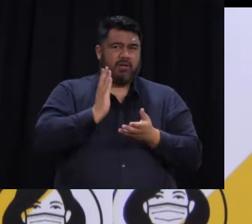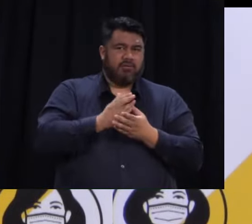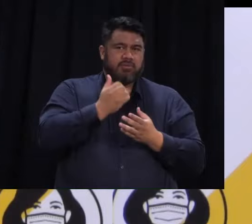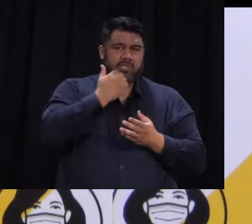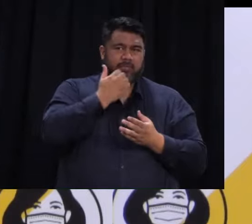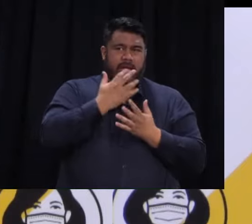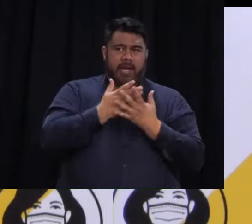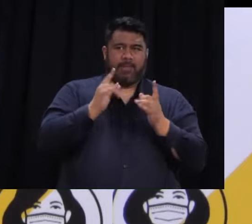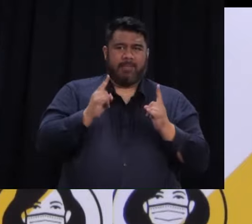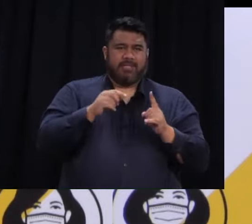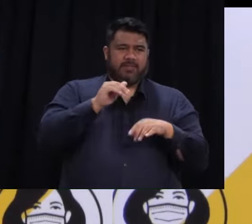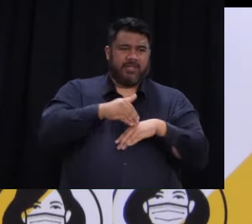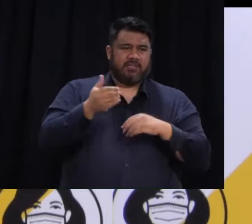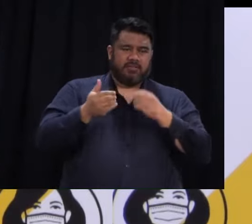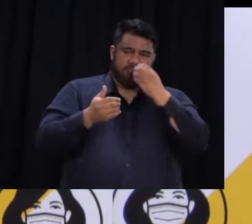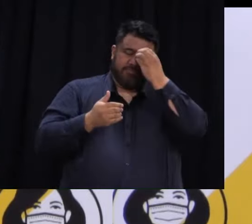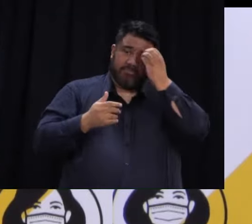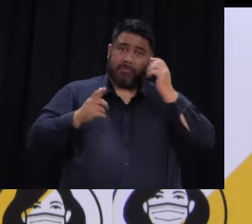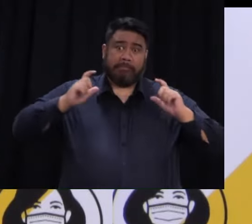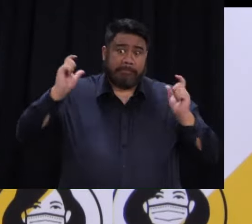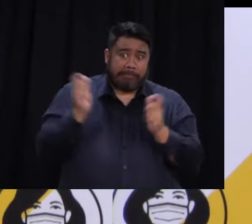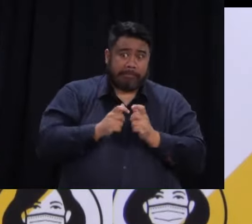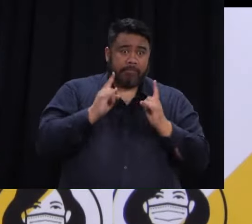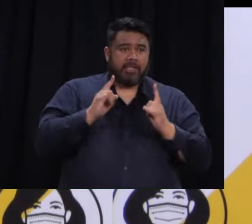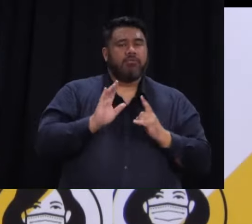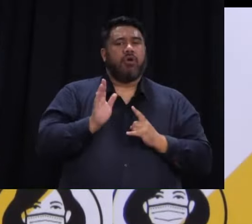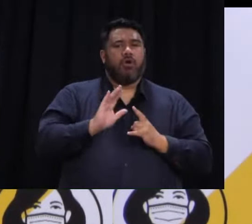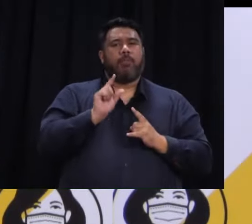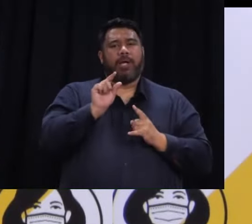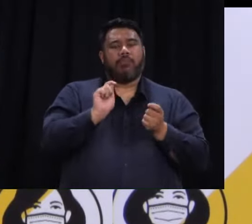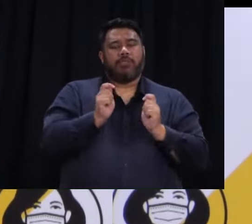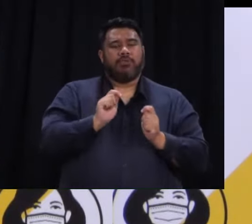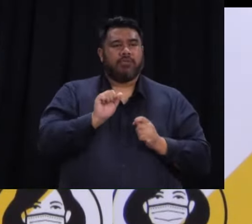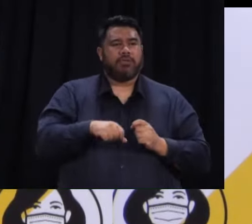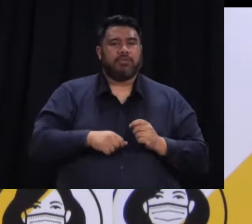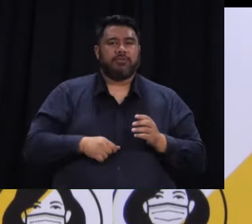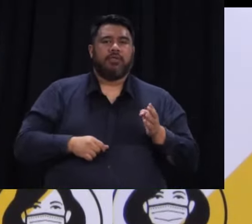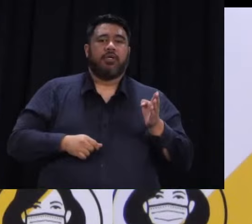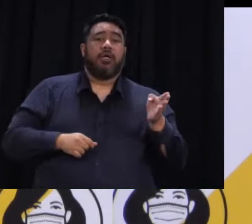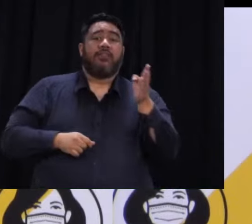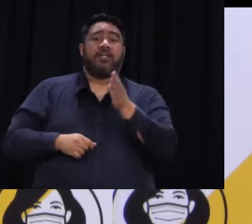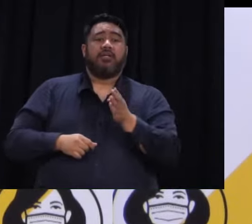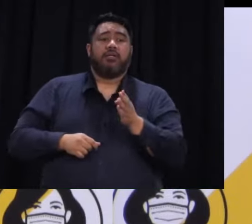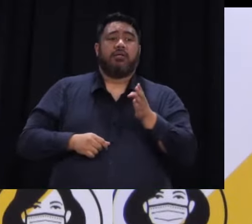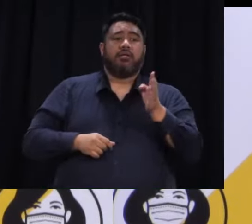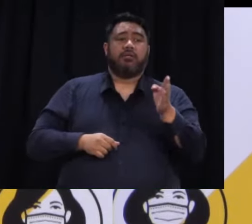relatively small numbers involved there but I can come back to you about what the specific number is there. But